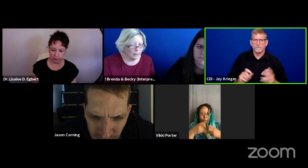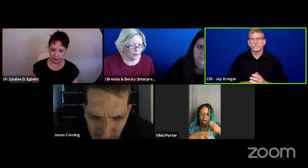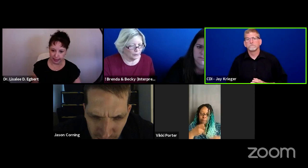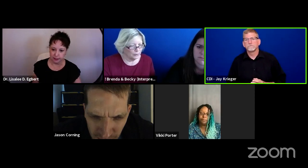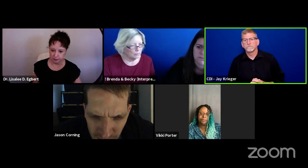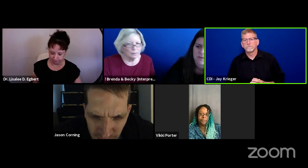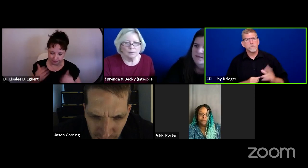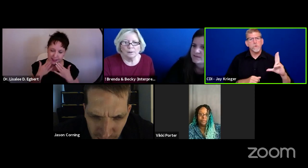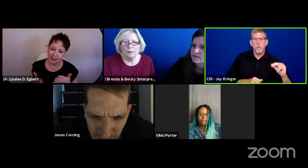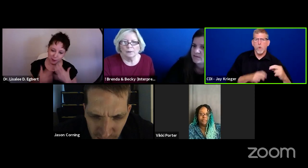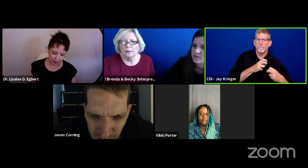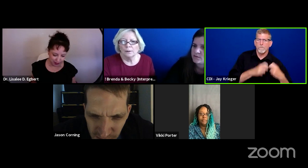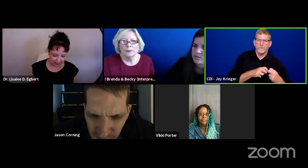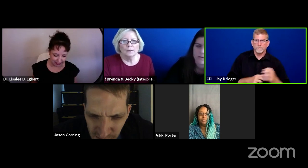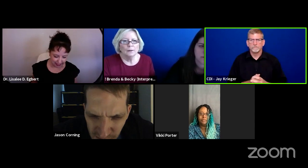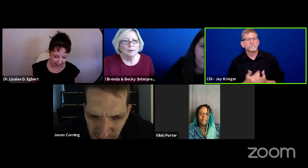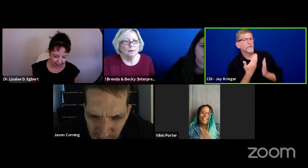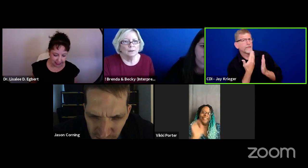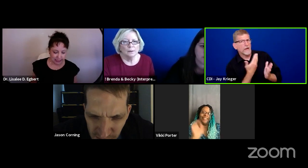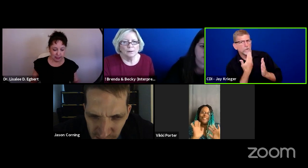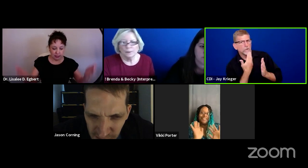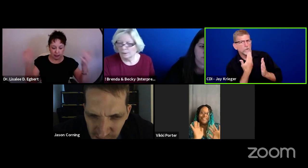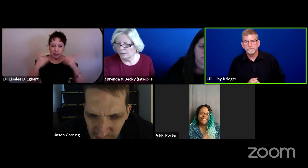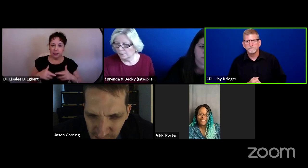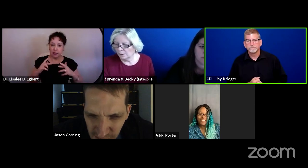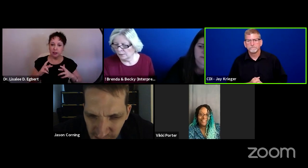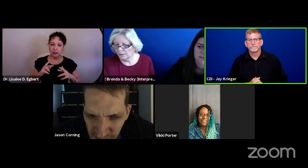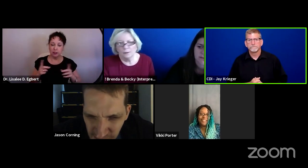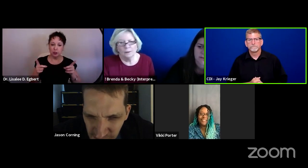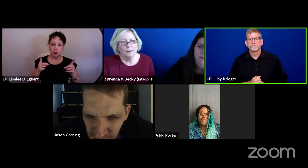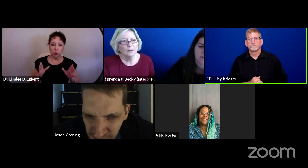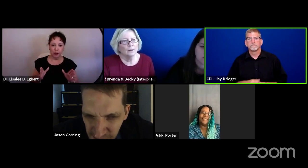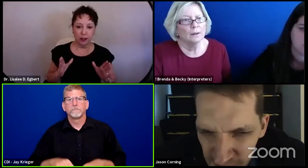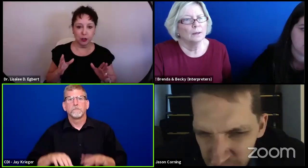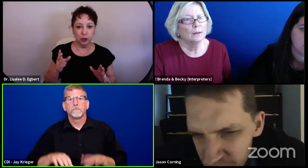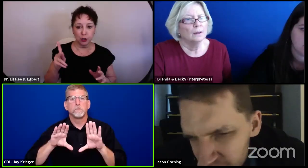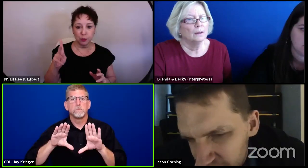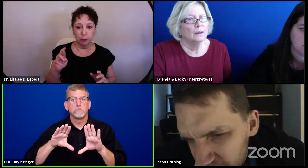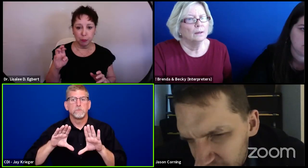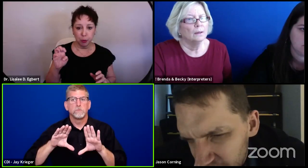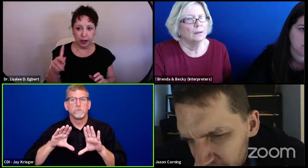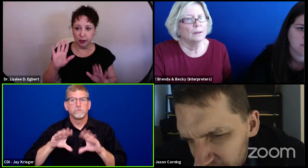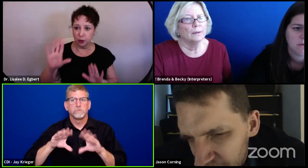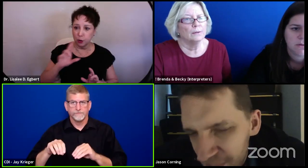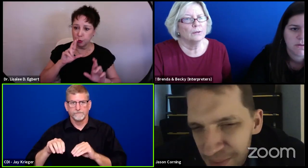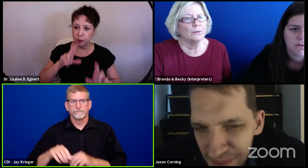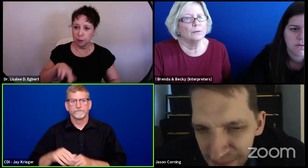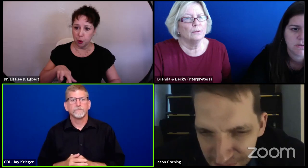Thank you.